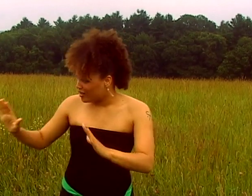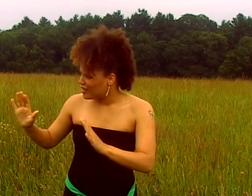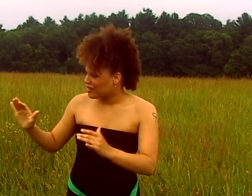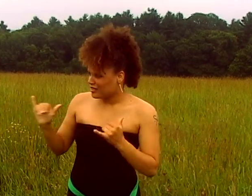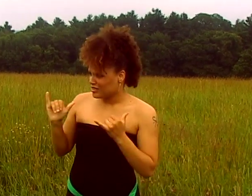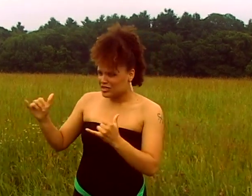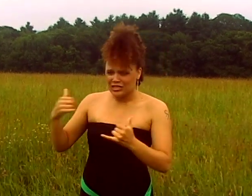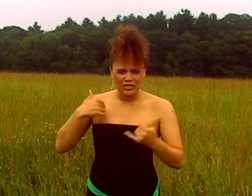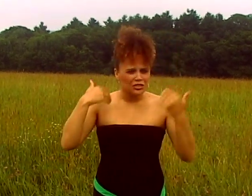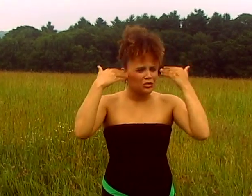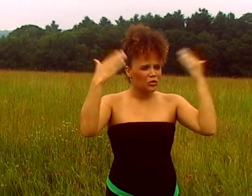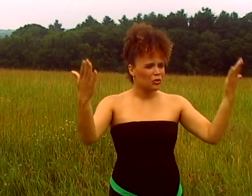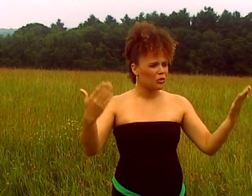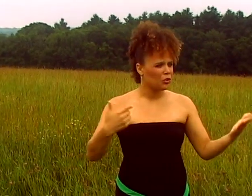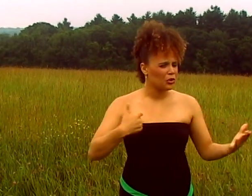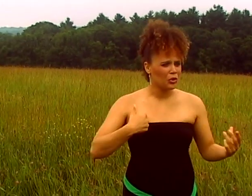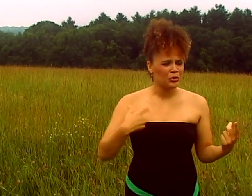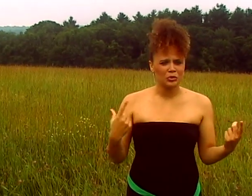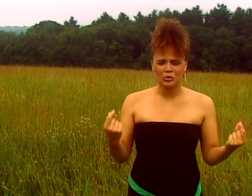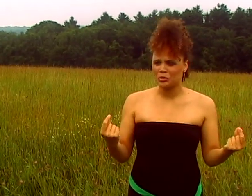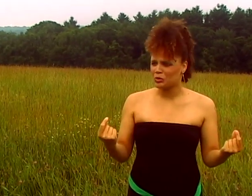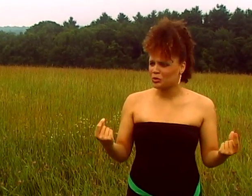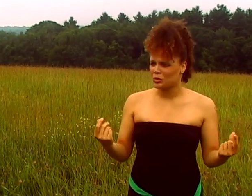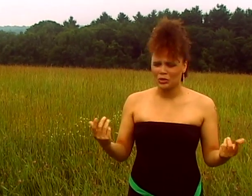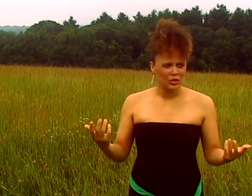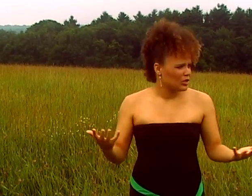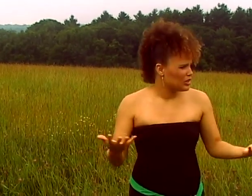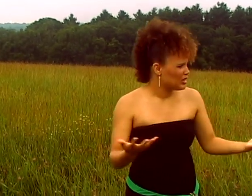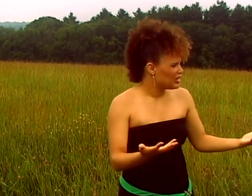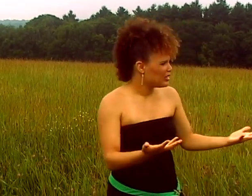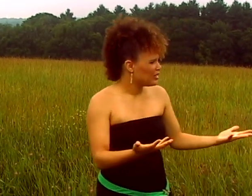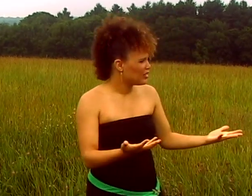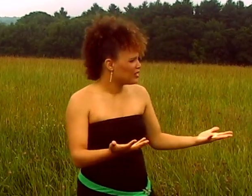Or what it will take